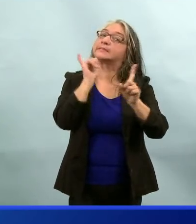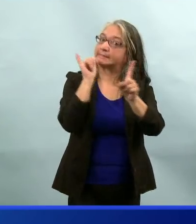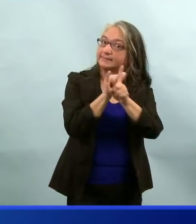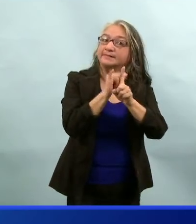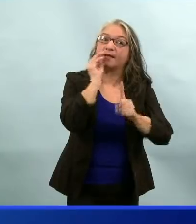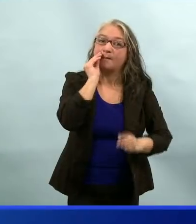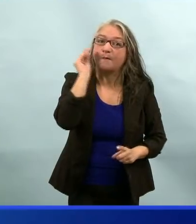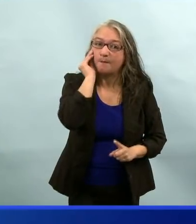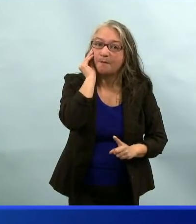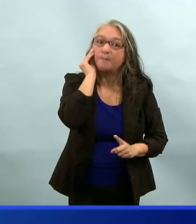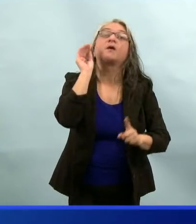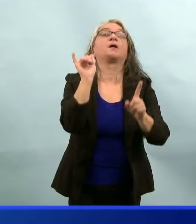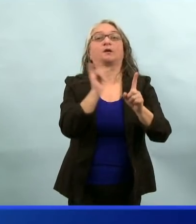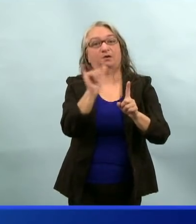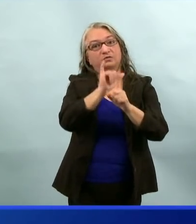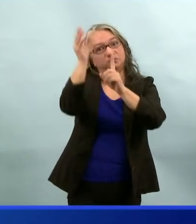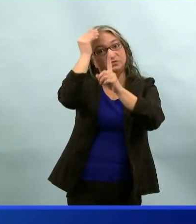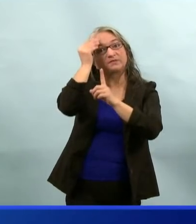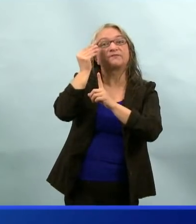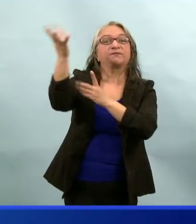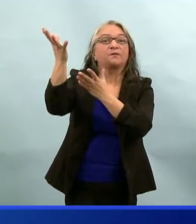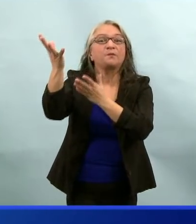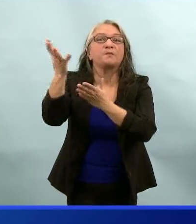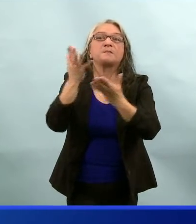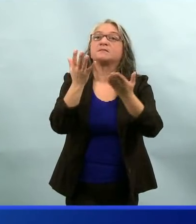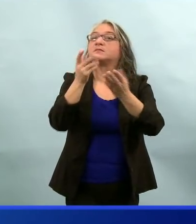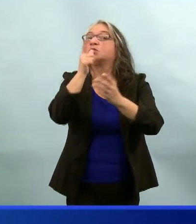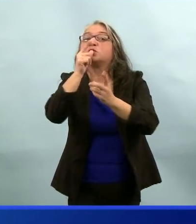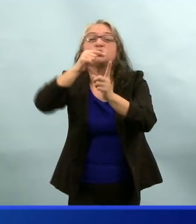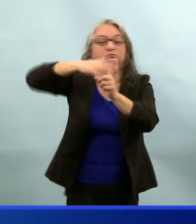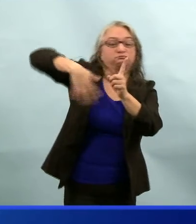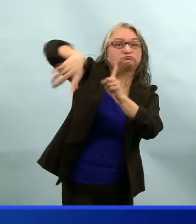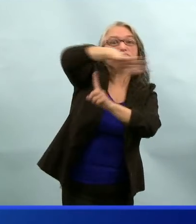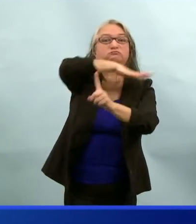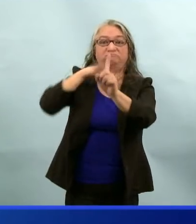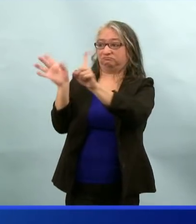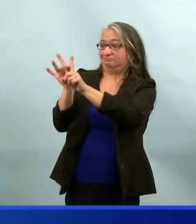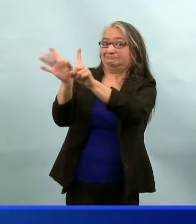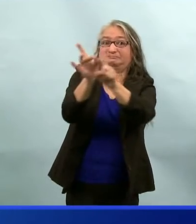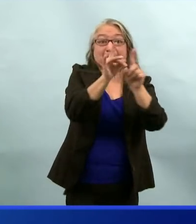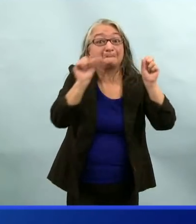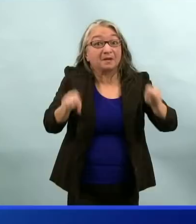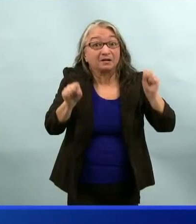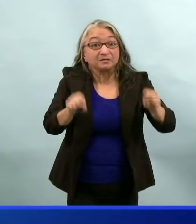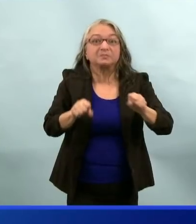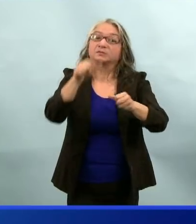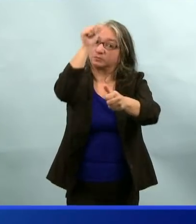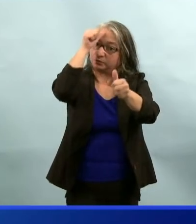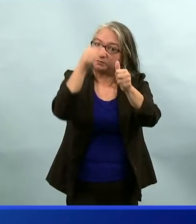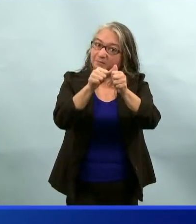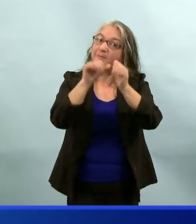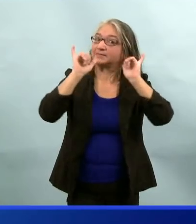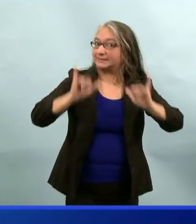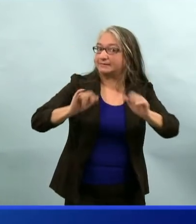tracing information maintain social distancing wear a mask when social distancing is not possible